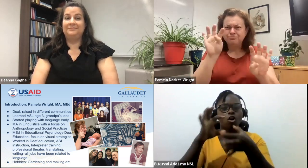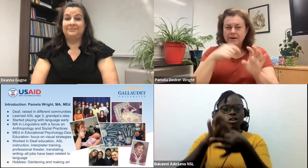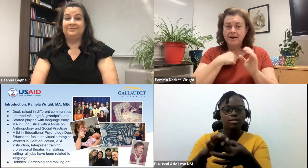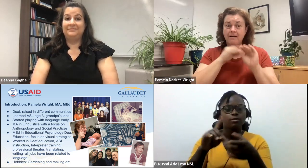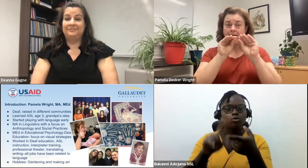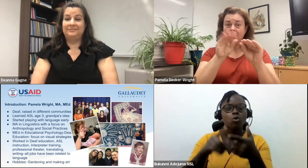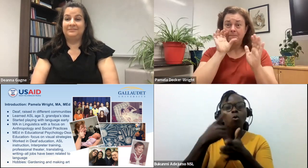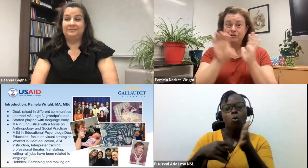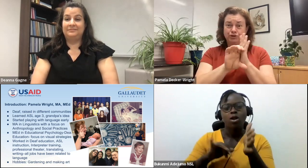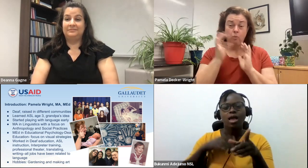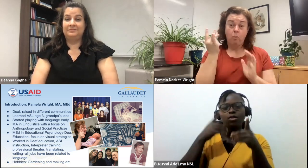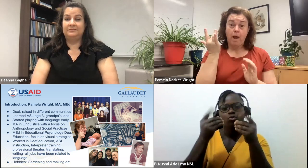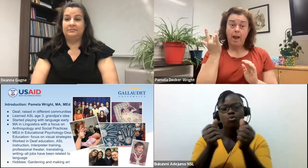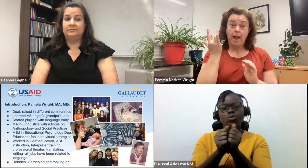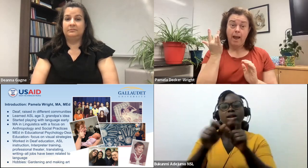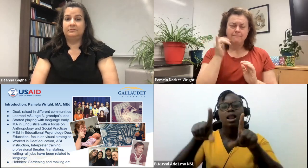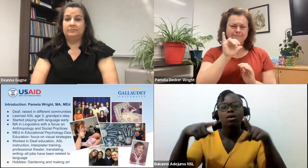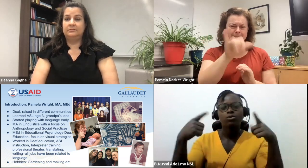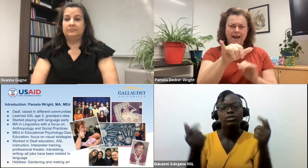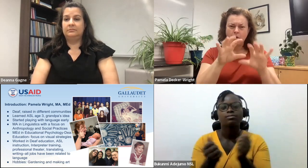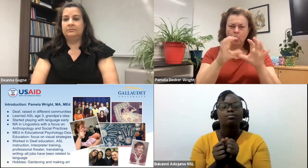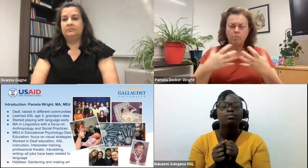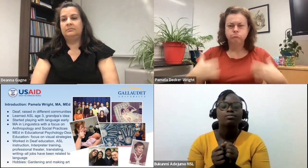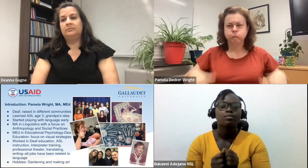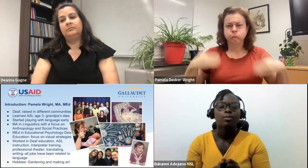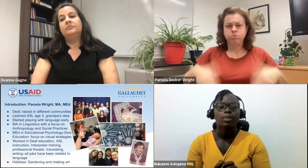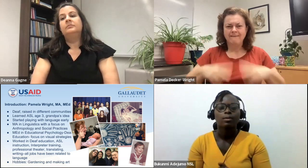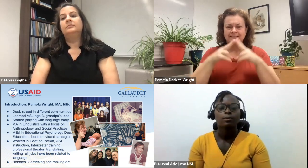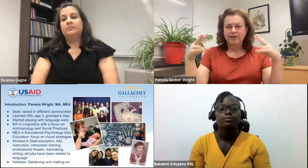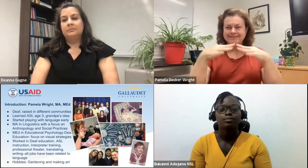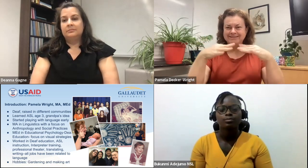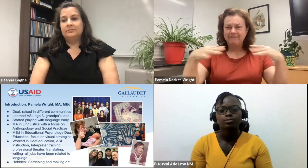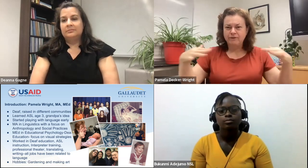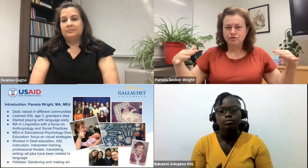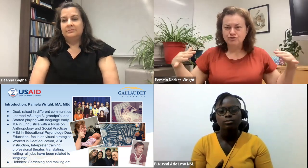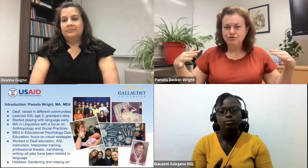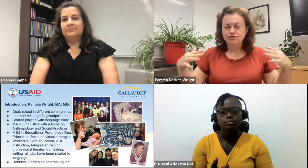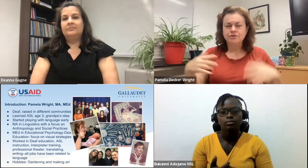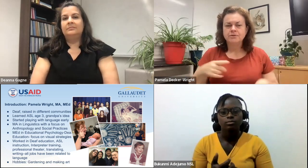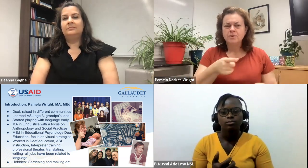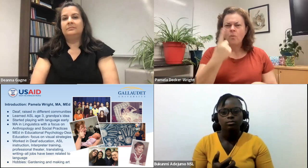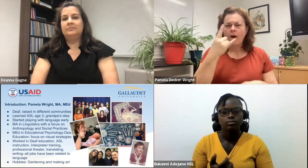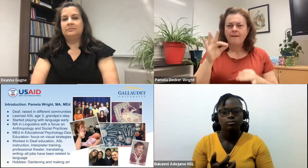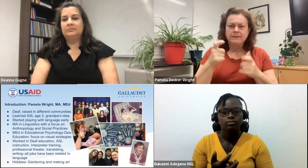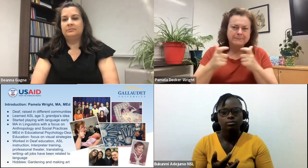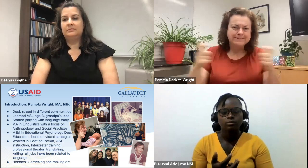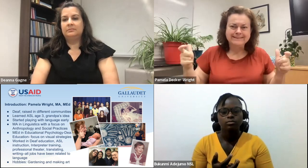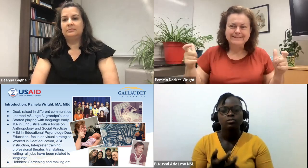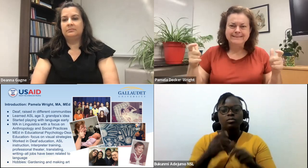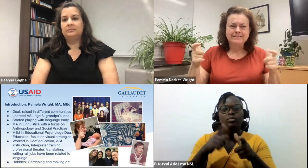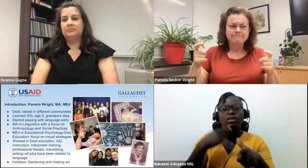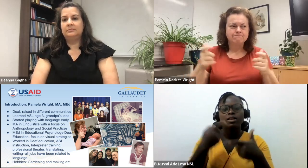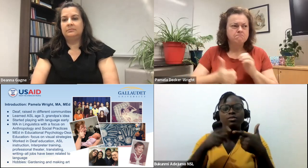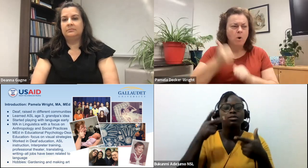Then you see a group of people in a picture, and the reason I'm. Showing that is because this picture shows a wealth of diversity.